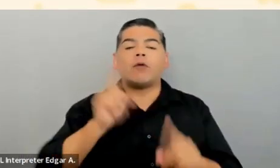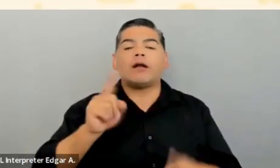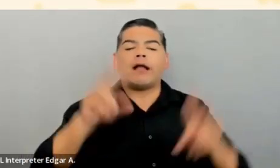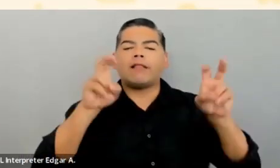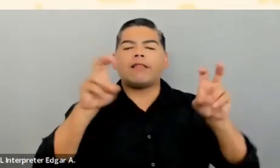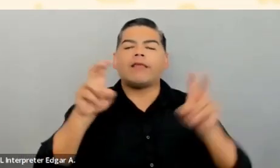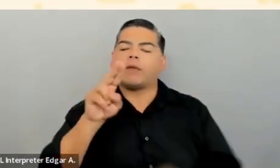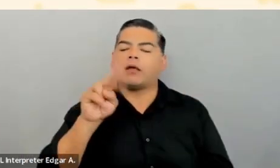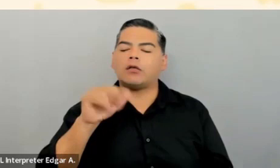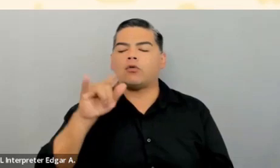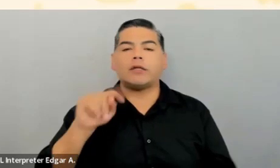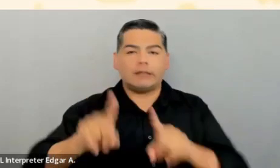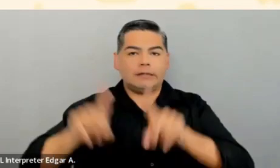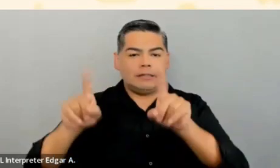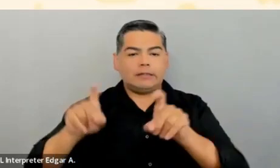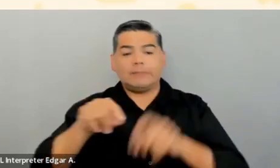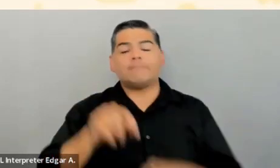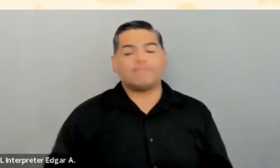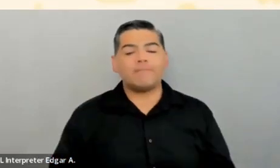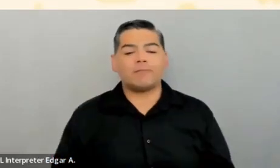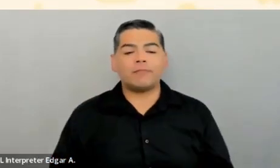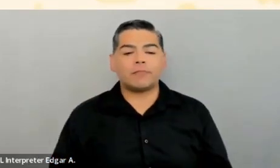So one of the things that I like about spinning up test sites